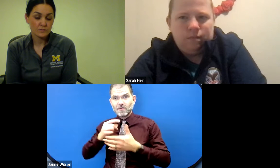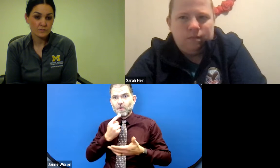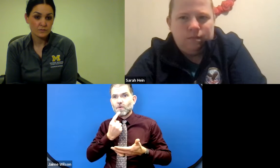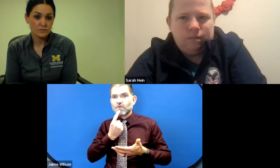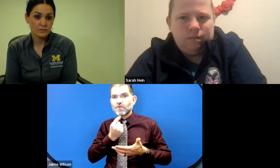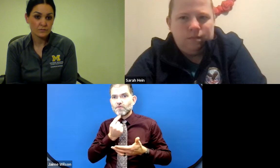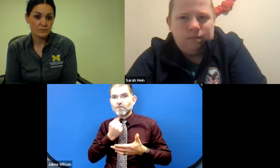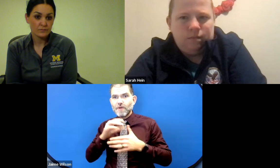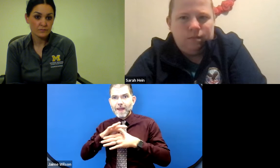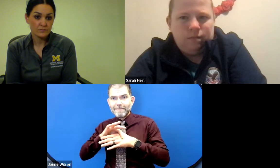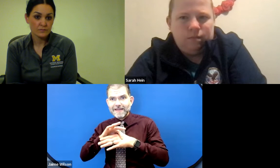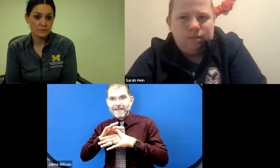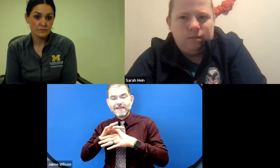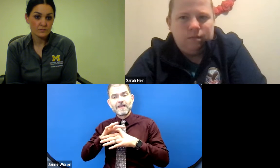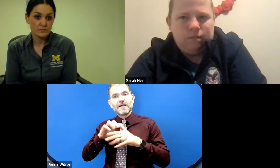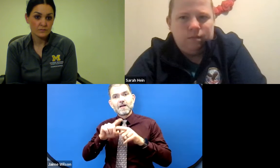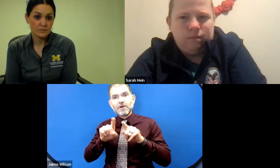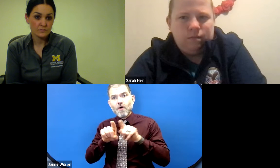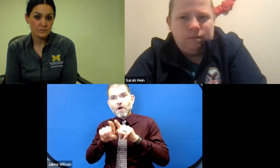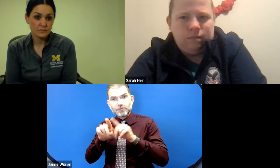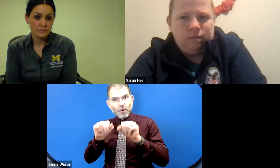ASL Interpreter: So a person who eats ASL Interpreter: red meat.